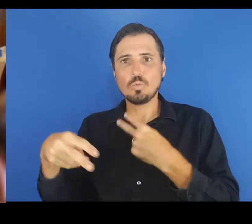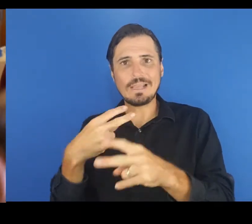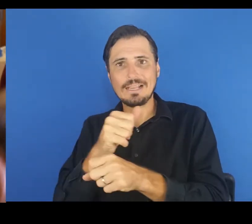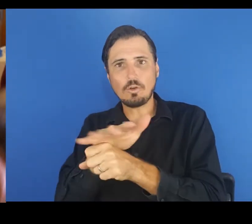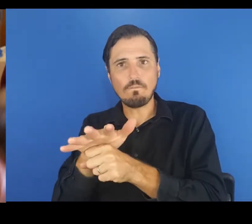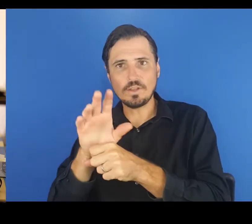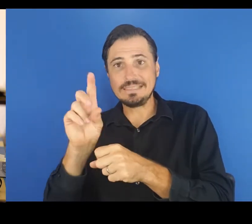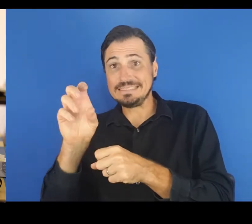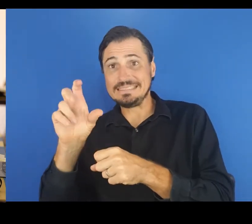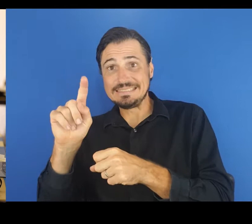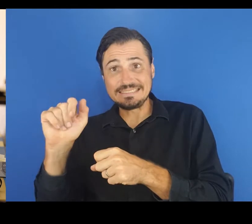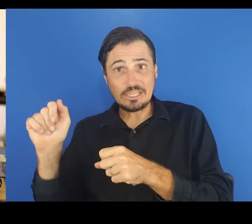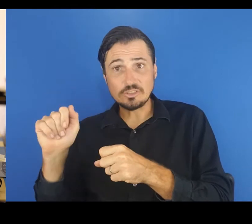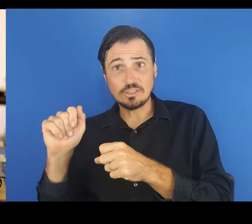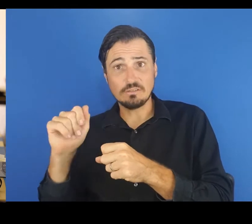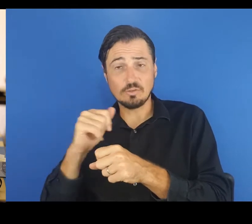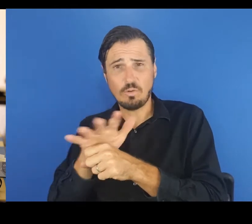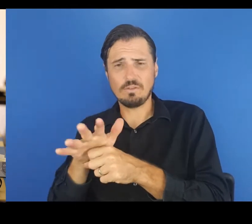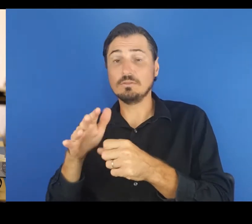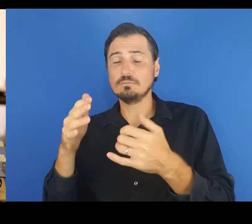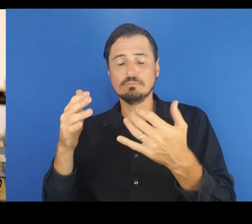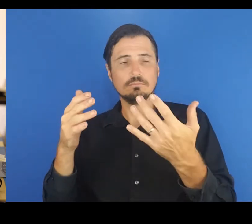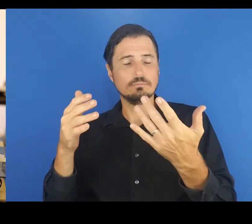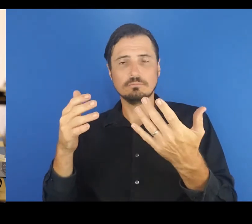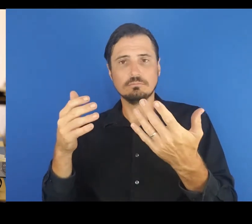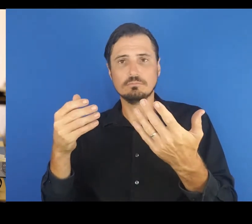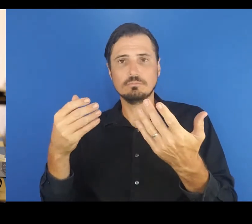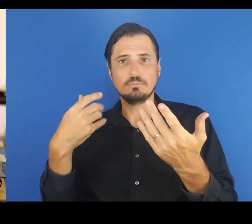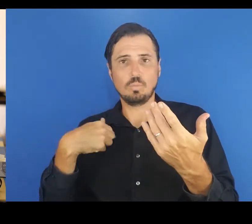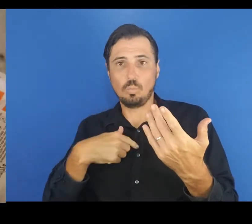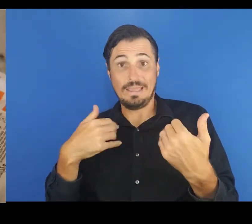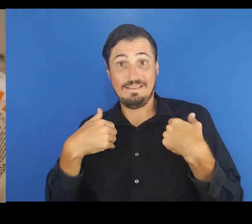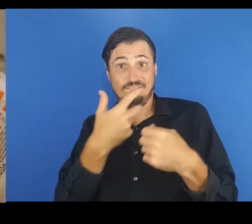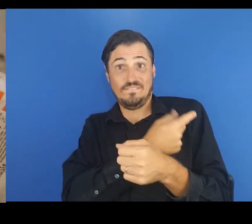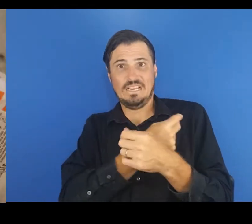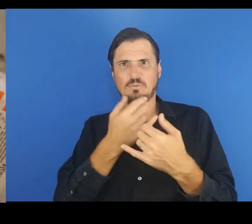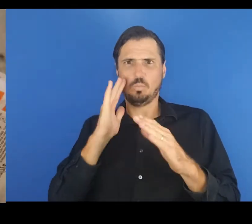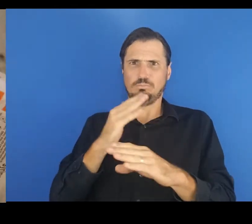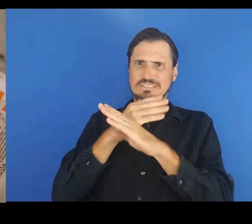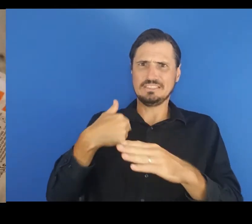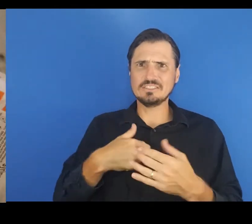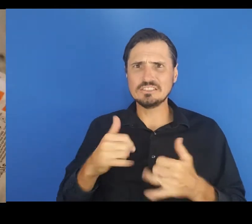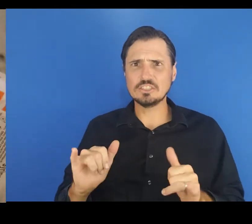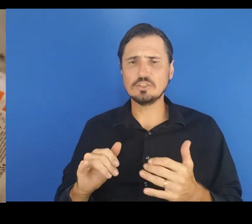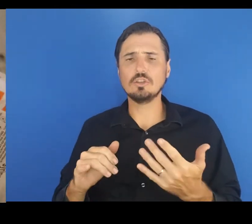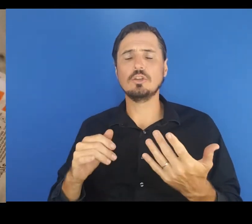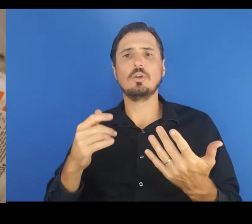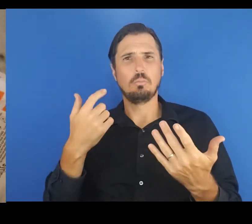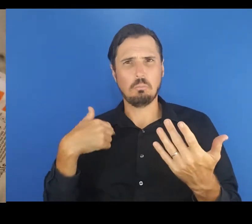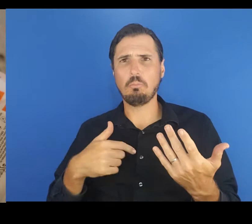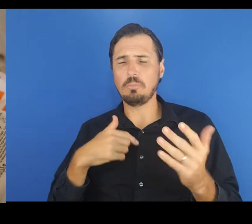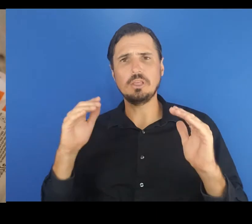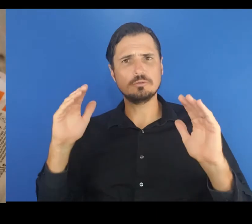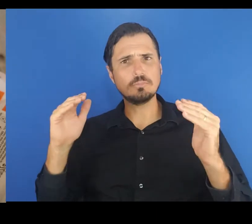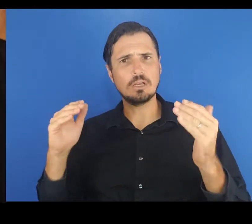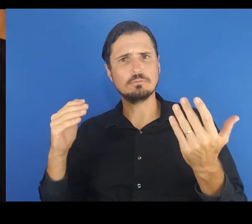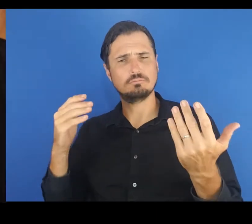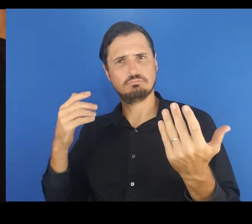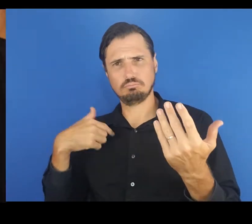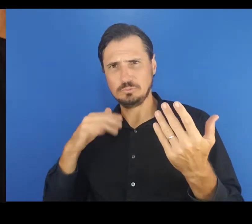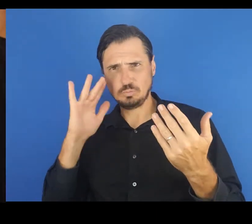So yes, we should be concerned about new variants. We certainly expect them to become more and more common, as they have elsewhere